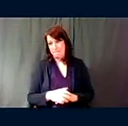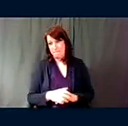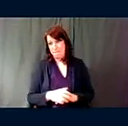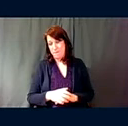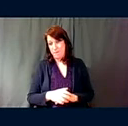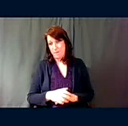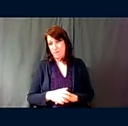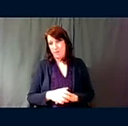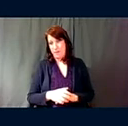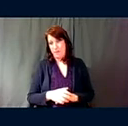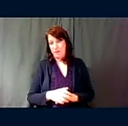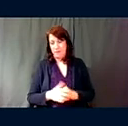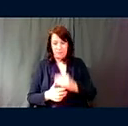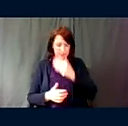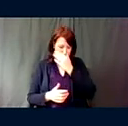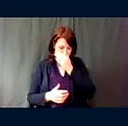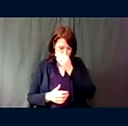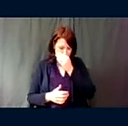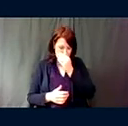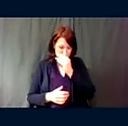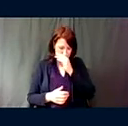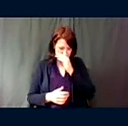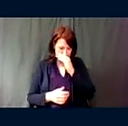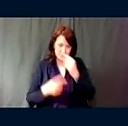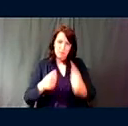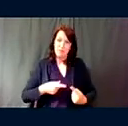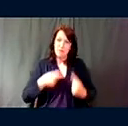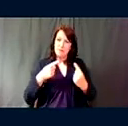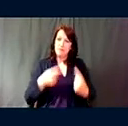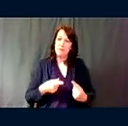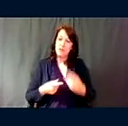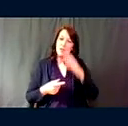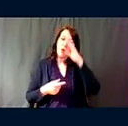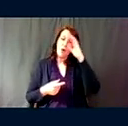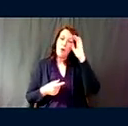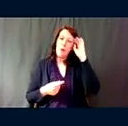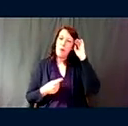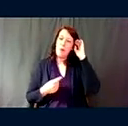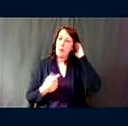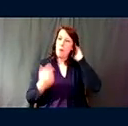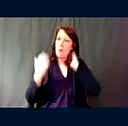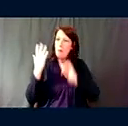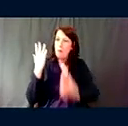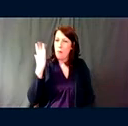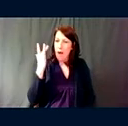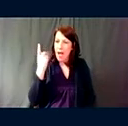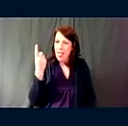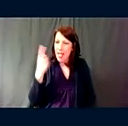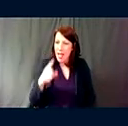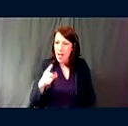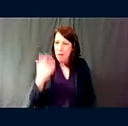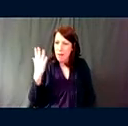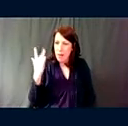NOTHING HAPPENED. SO, WHY WAS THAT?